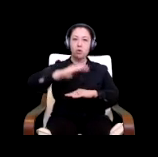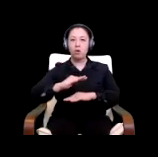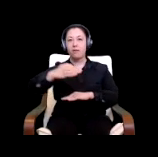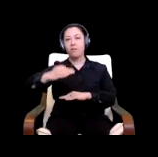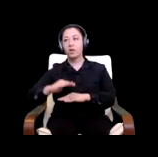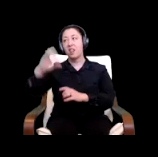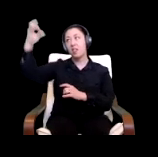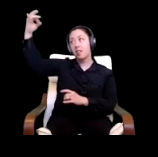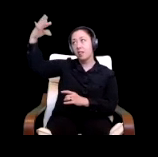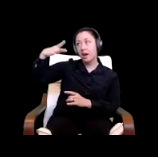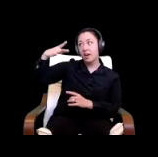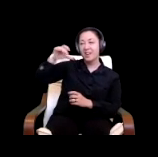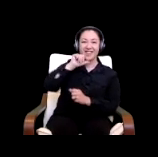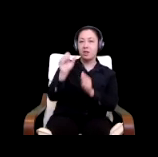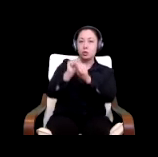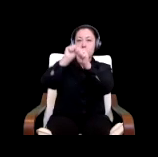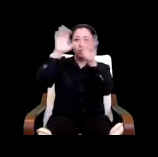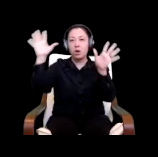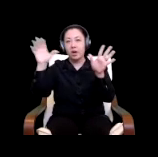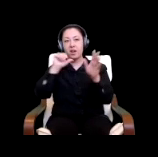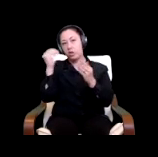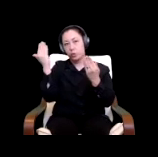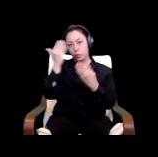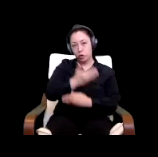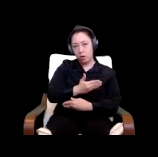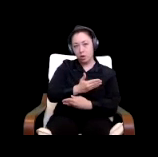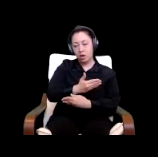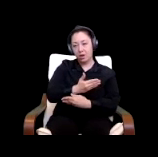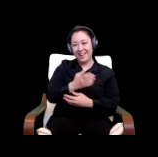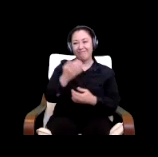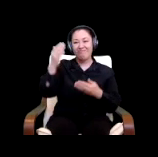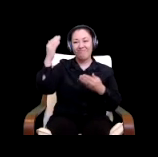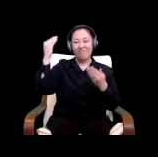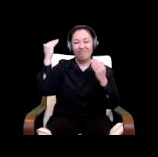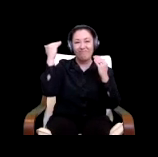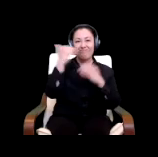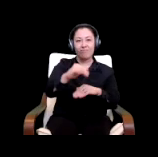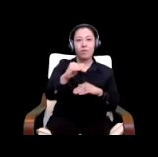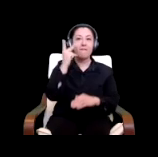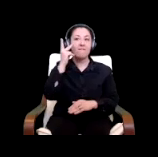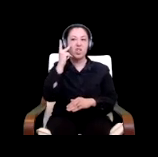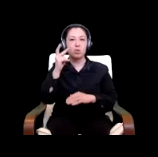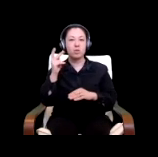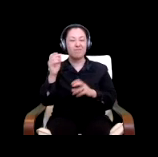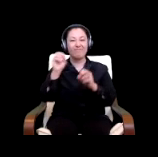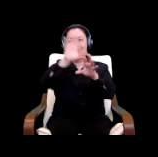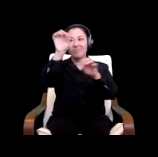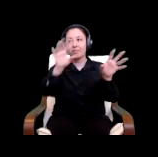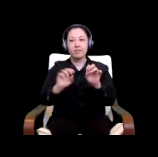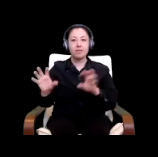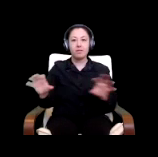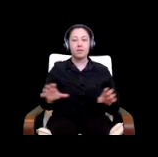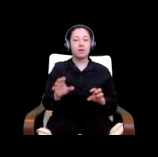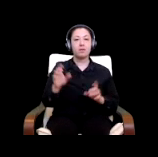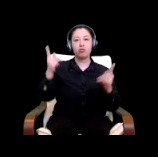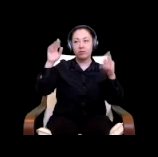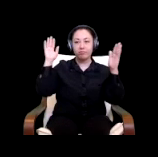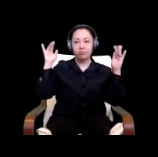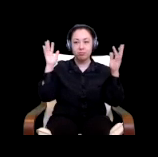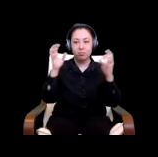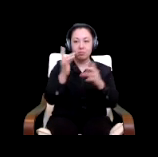ensuring it is not too bright or dark and eliminating visual clutter. Glasses might